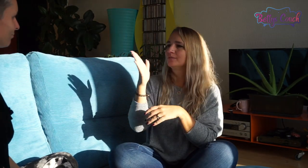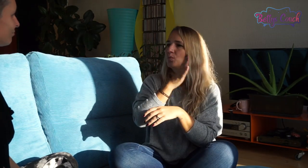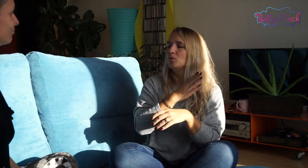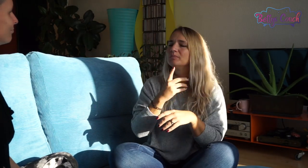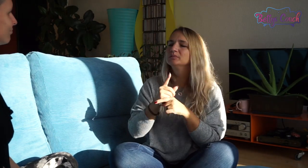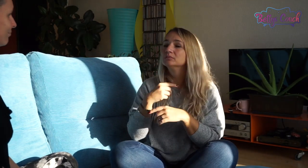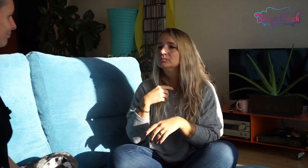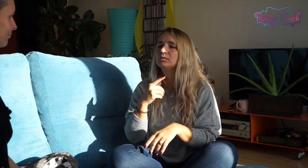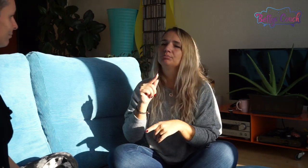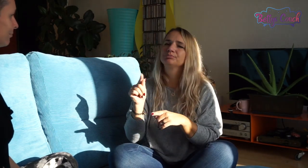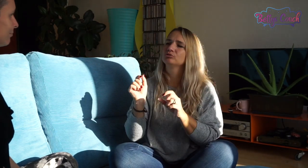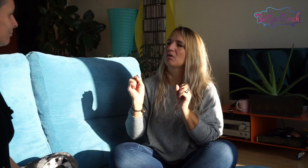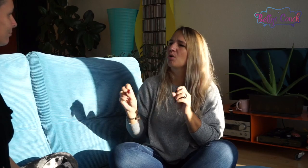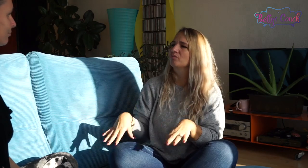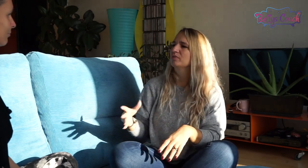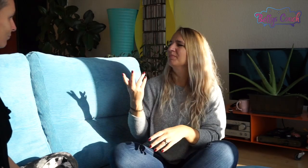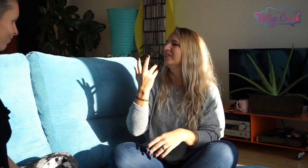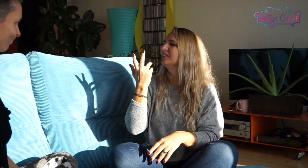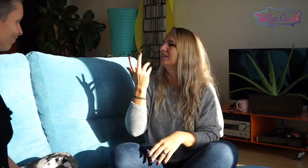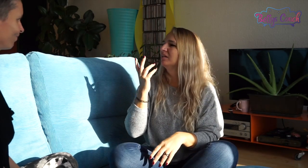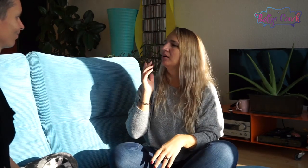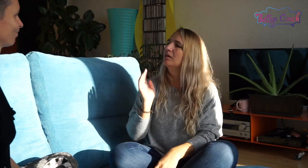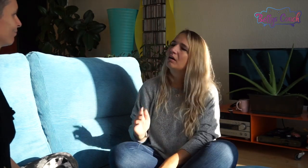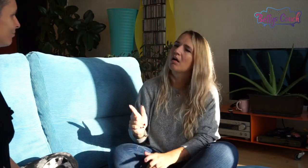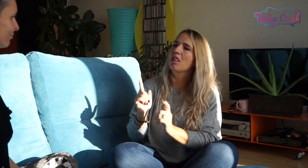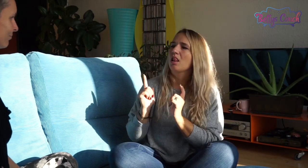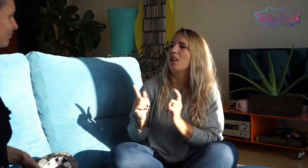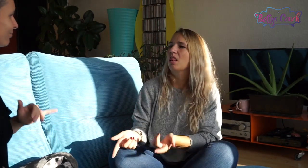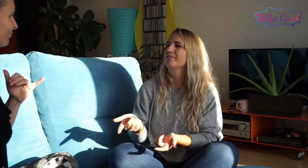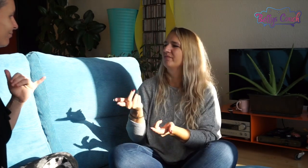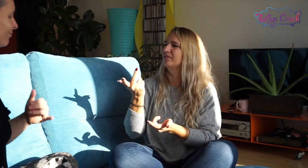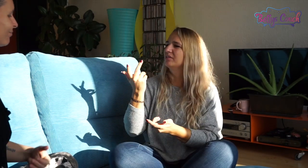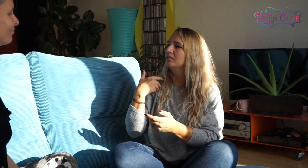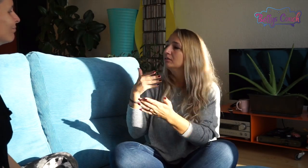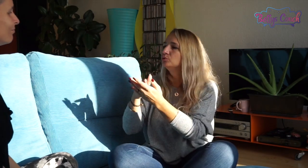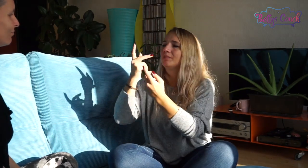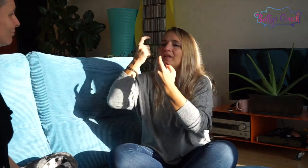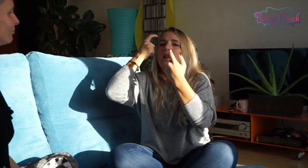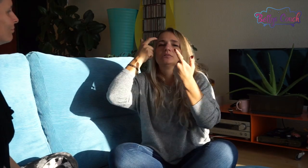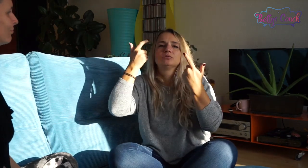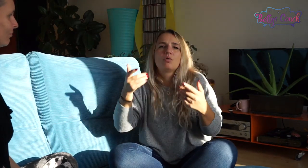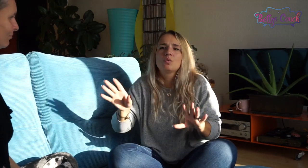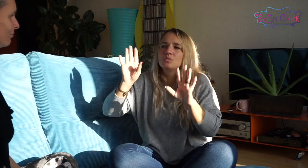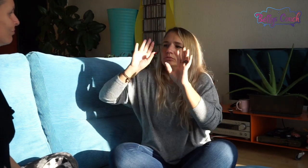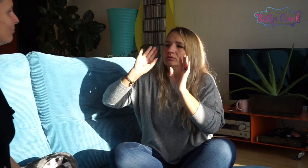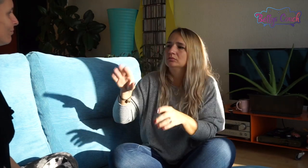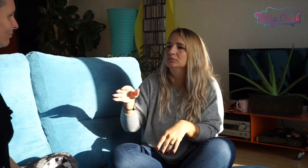I used to give up faster and sabotage myself.